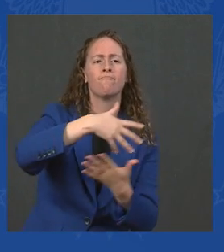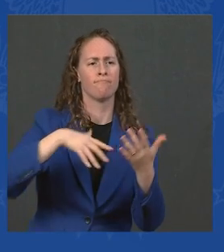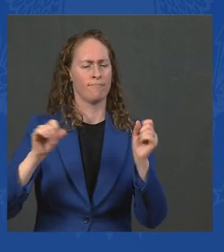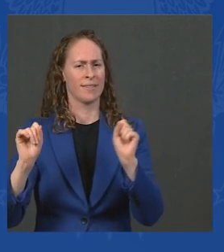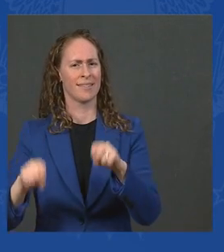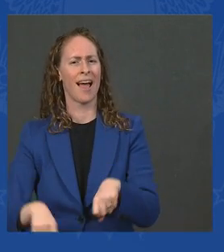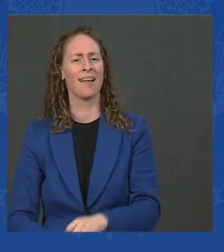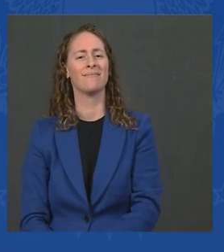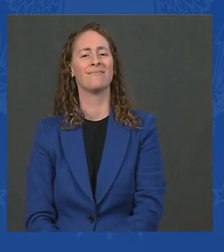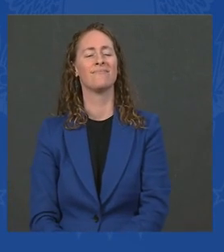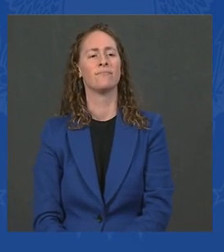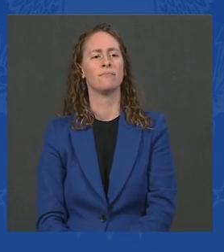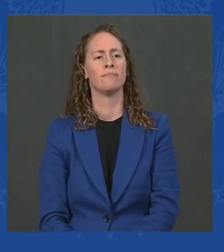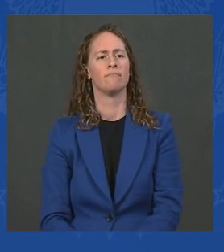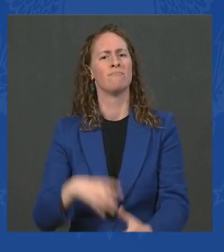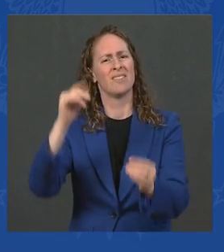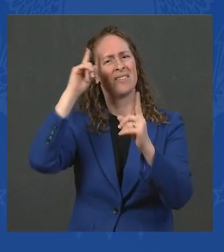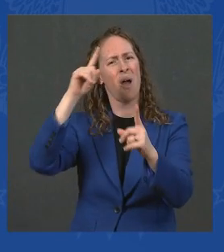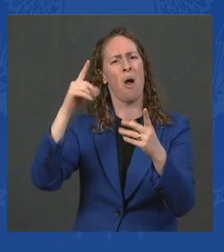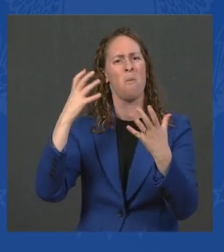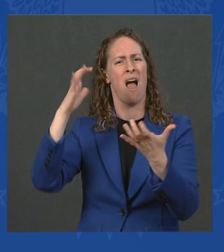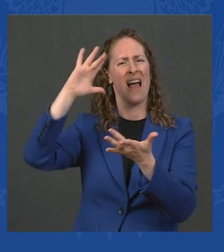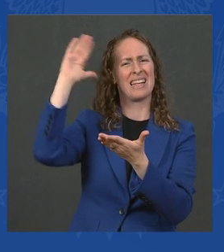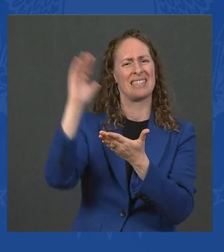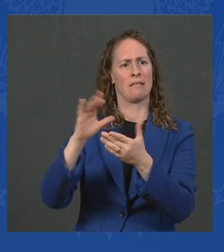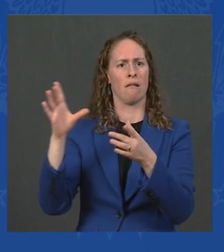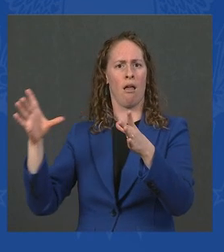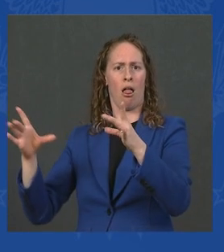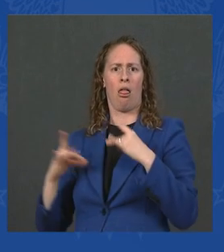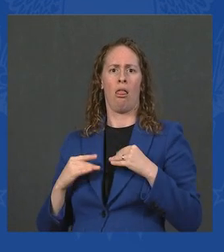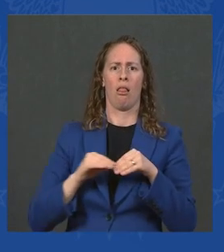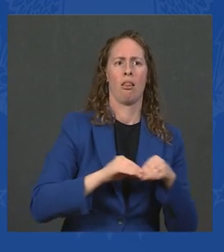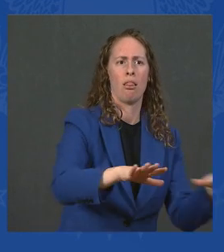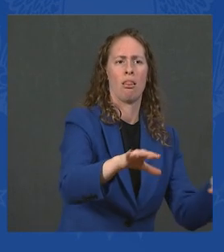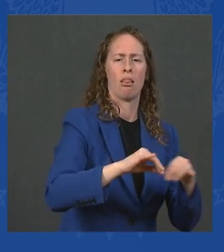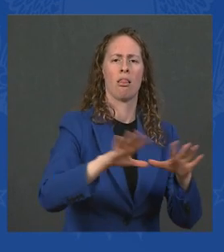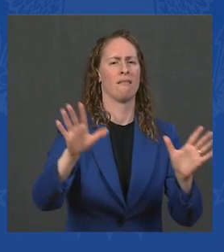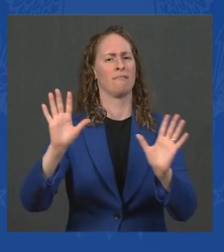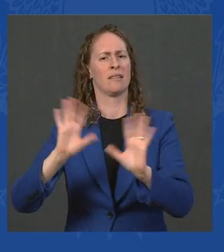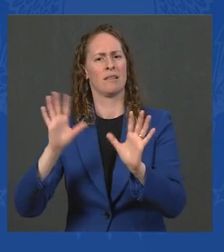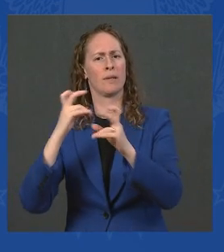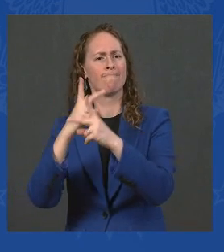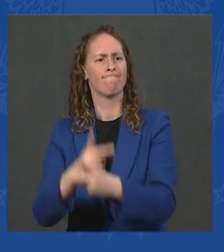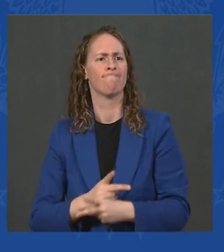and protect our children and keep our schools safe. And we will do whatever it takes this school year as well,